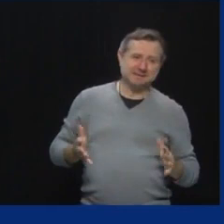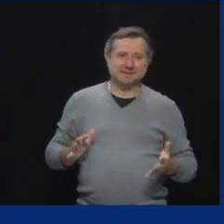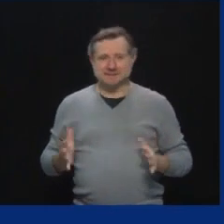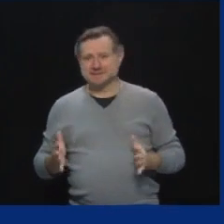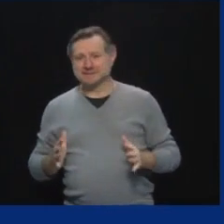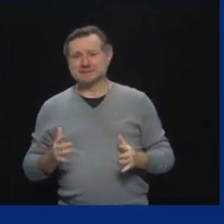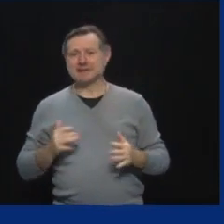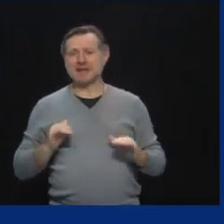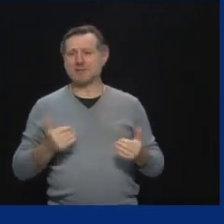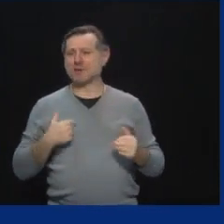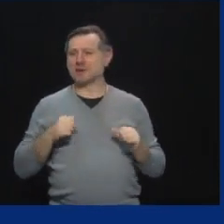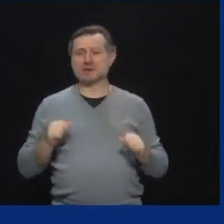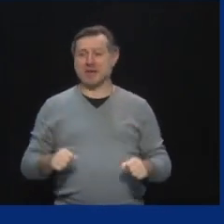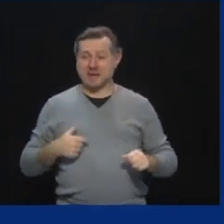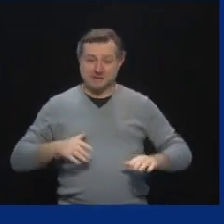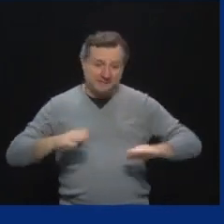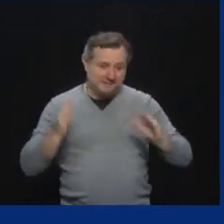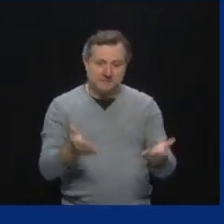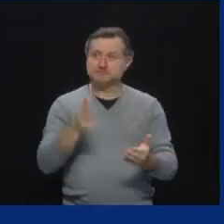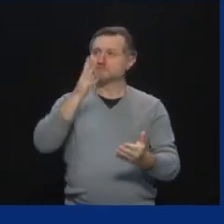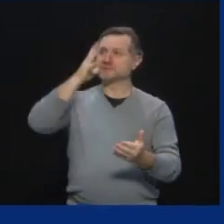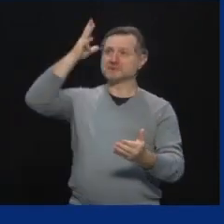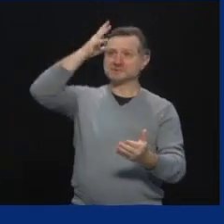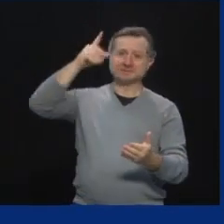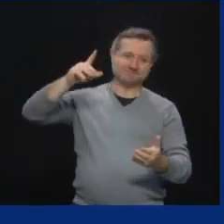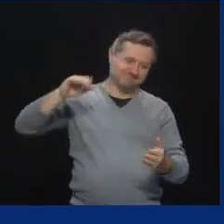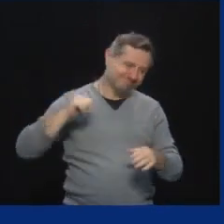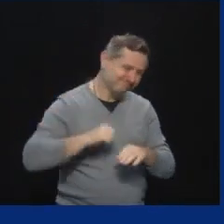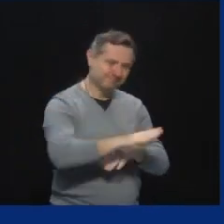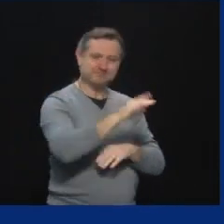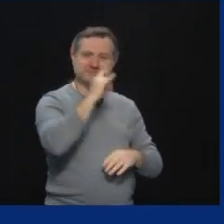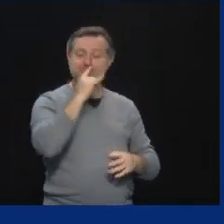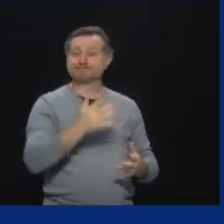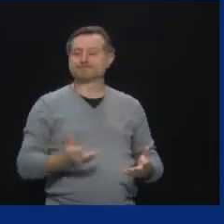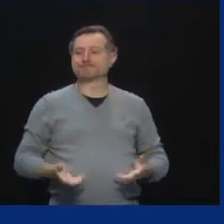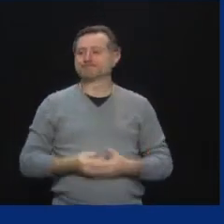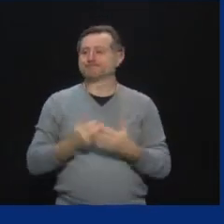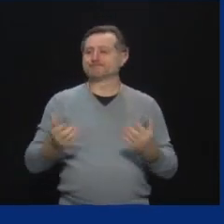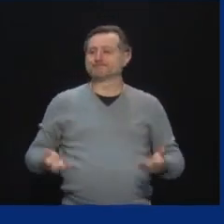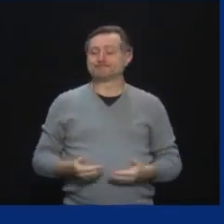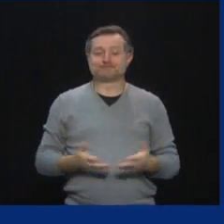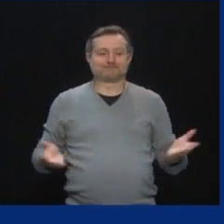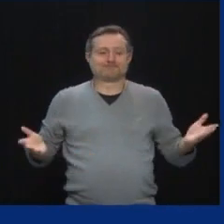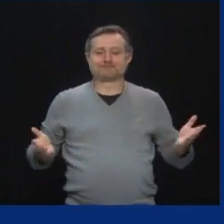these 12-17 year olds other than what are you waiting for? Your kids need